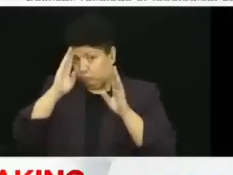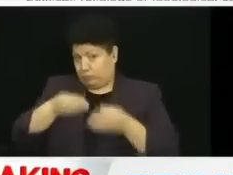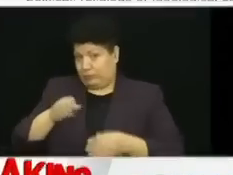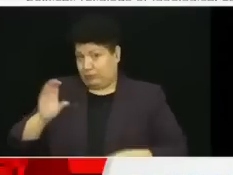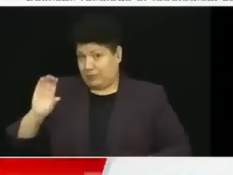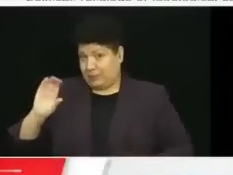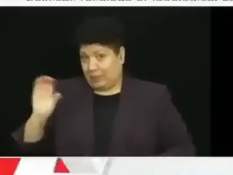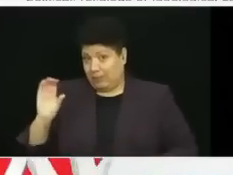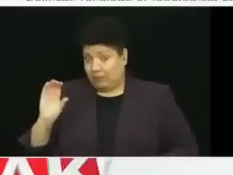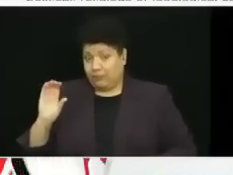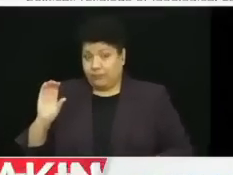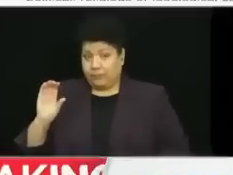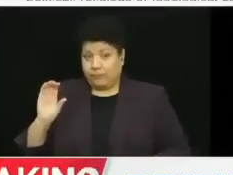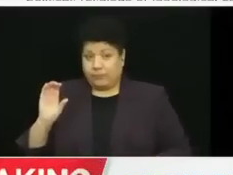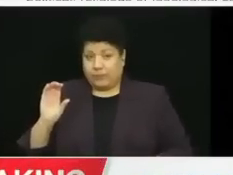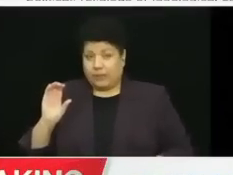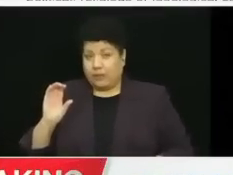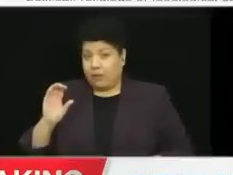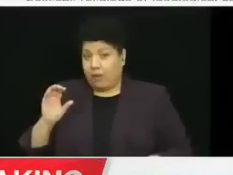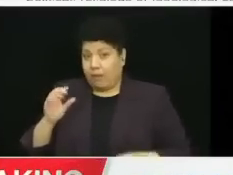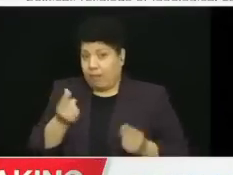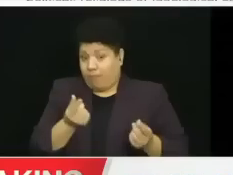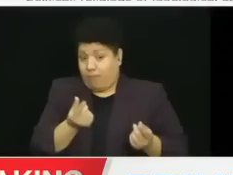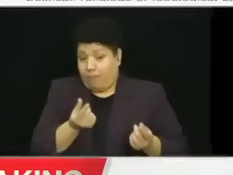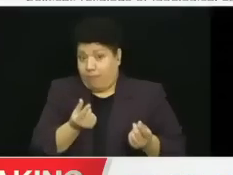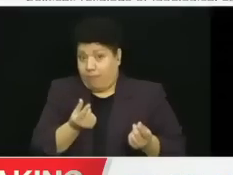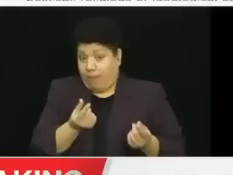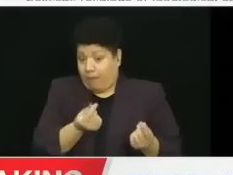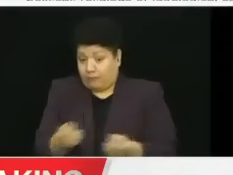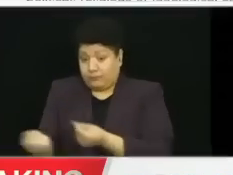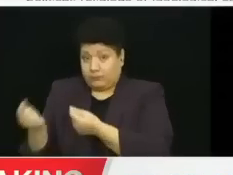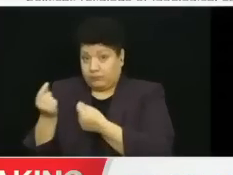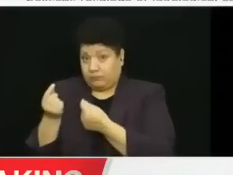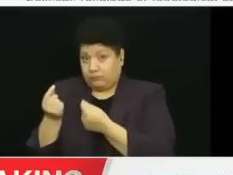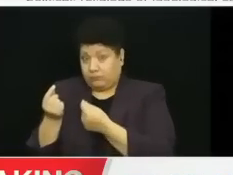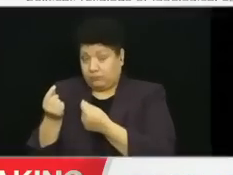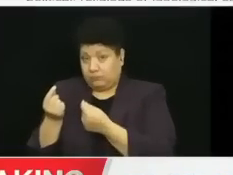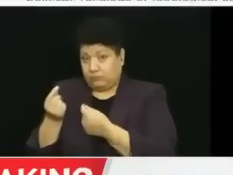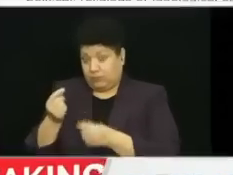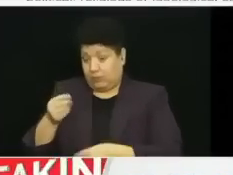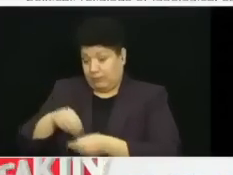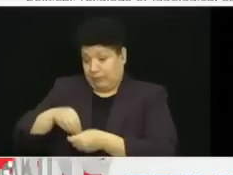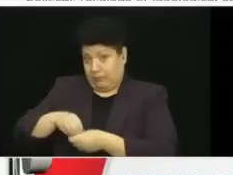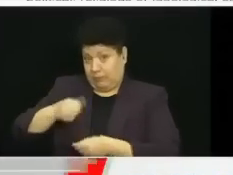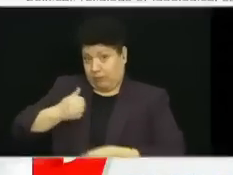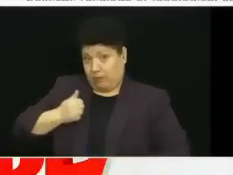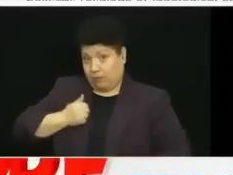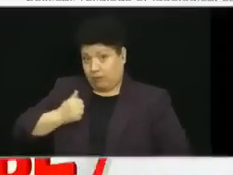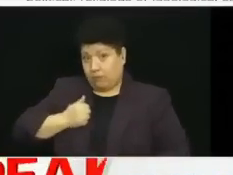OR PROPERTY FOR THE PURPOSE OF